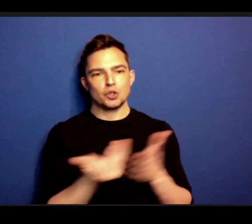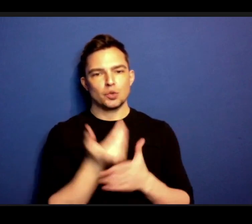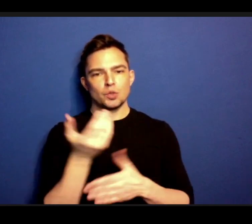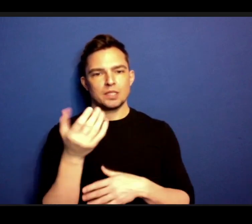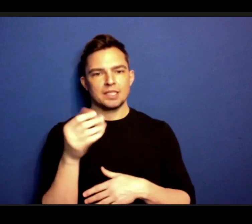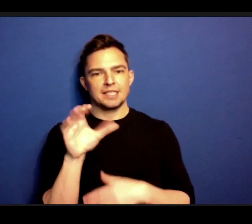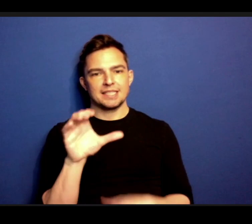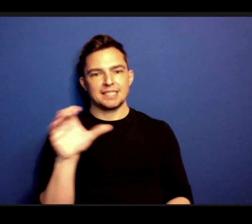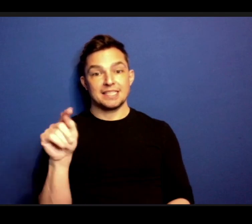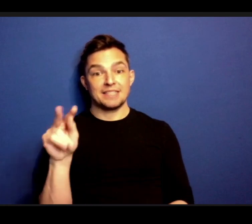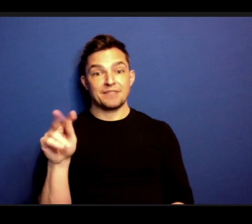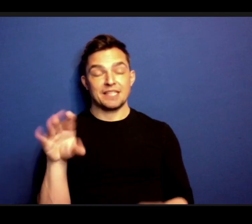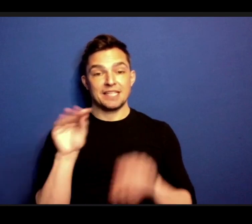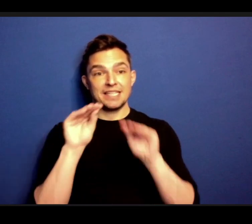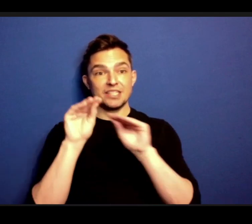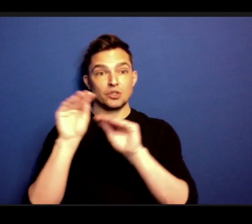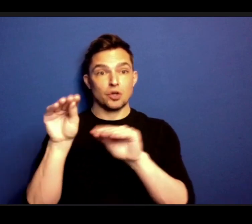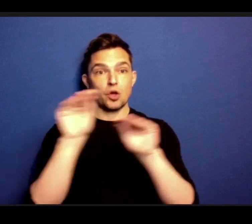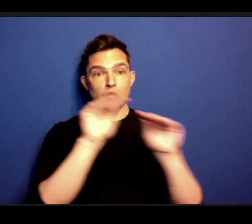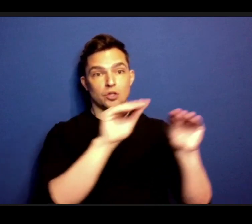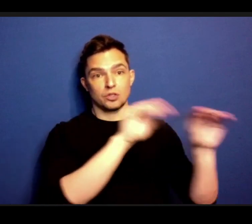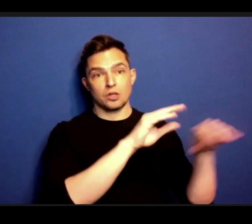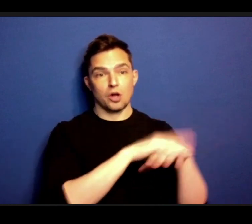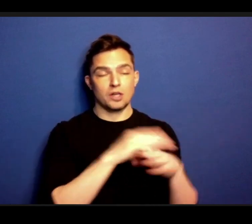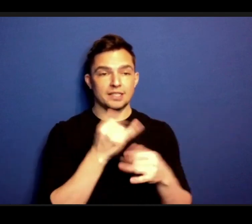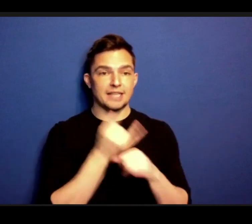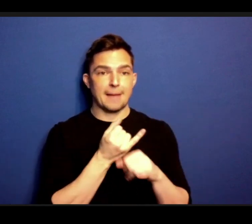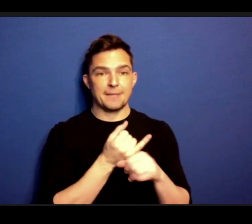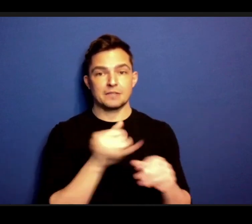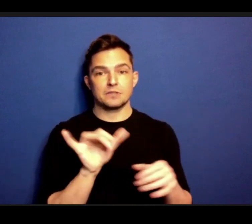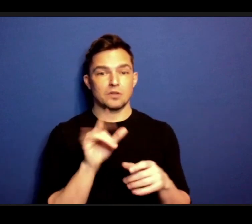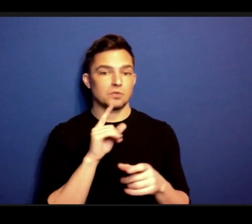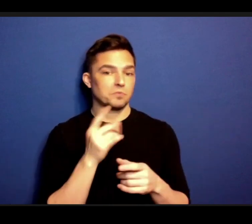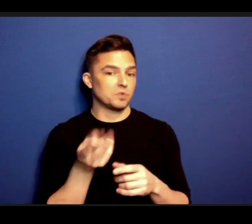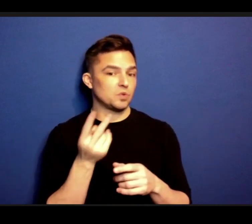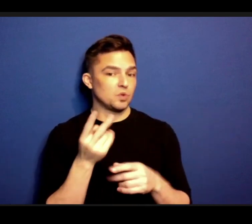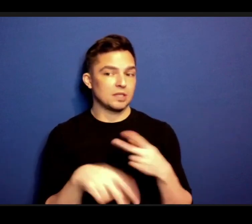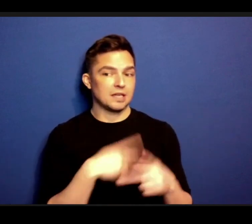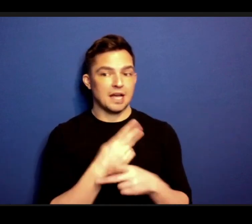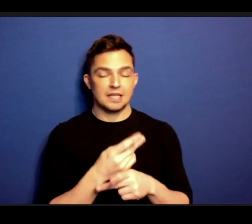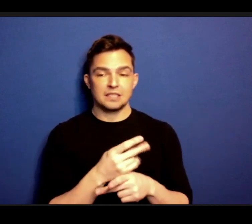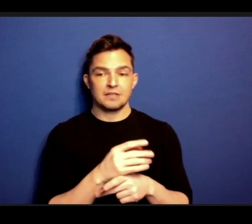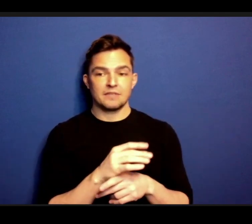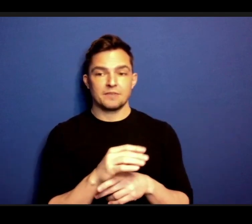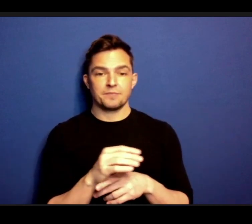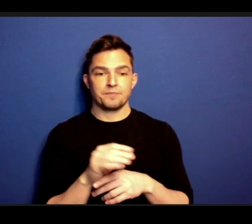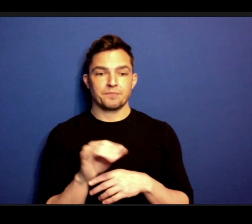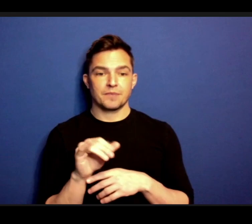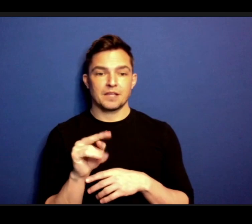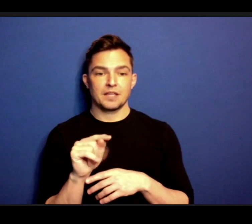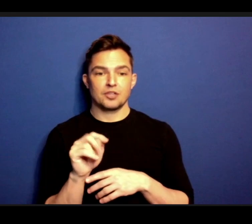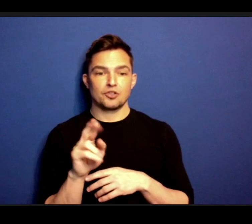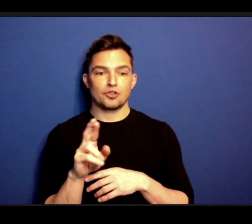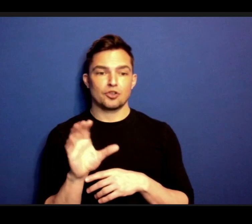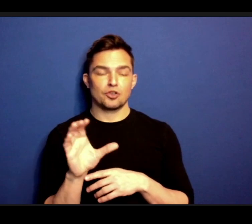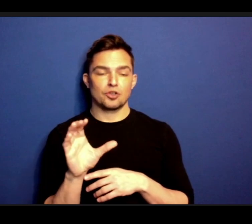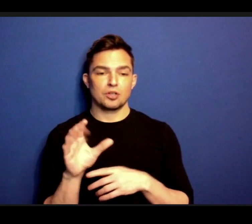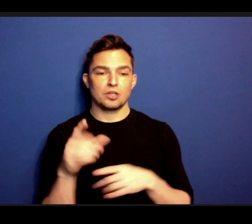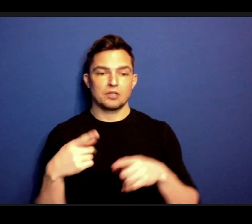installed on campus, as well as like two kinds of intercoms on a particular street, Gould